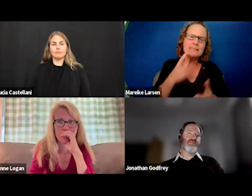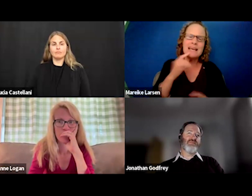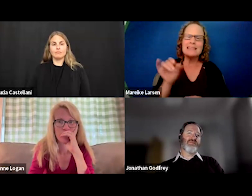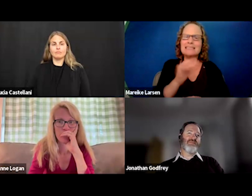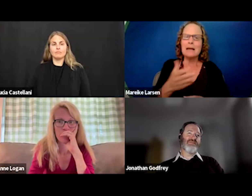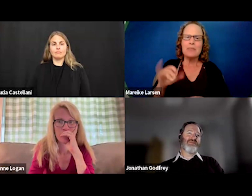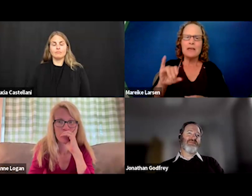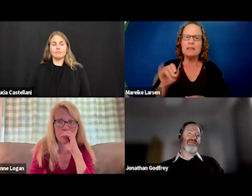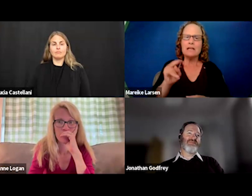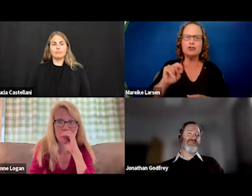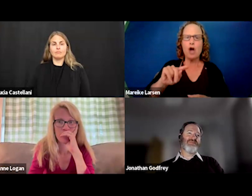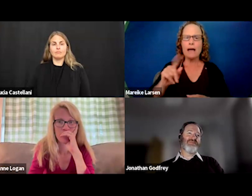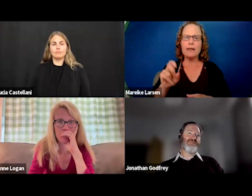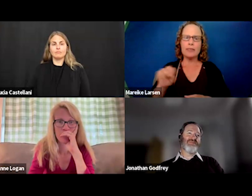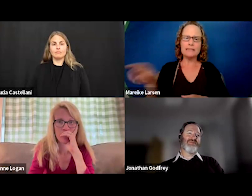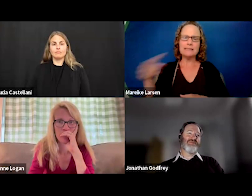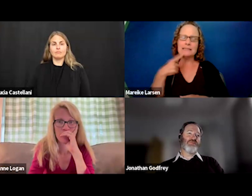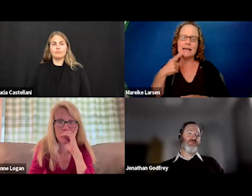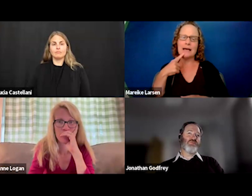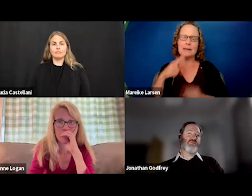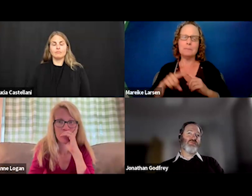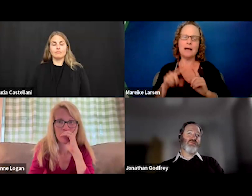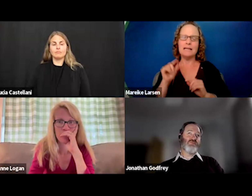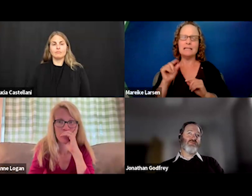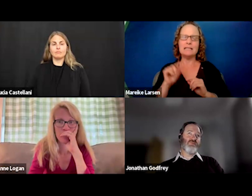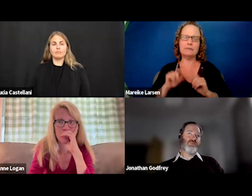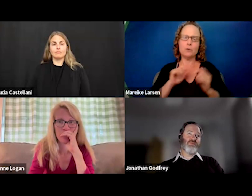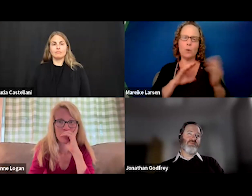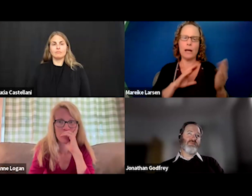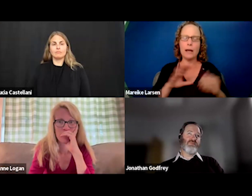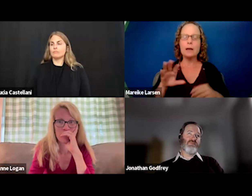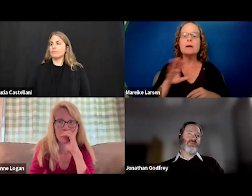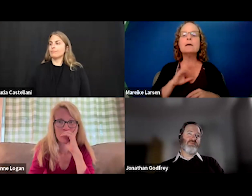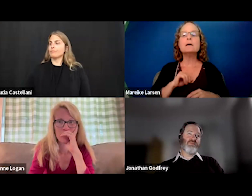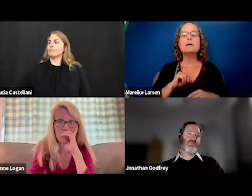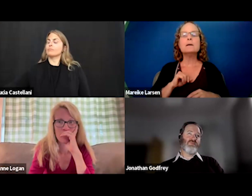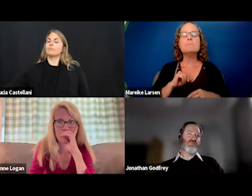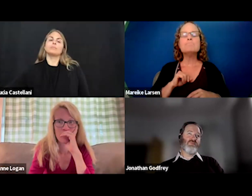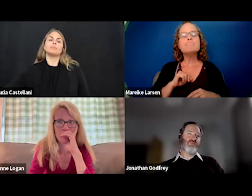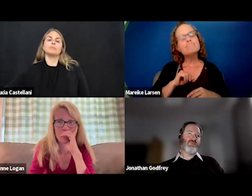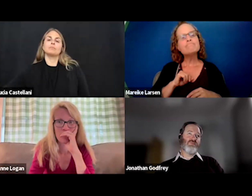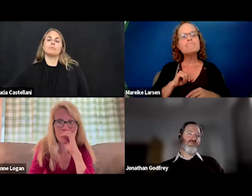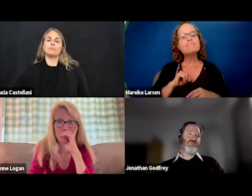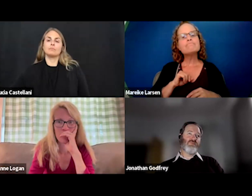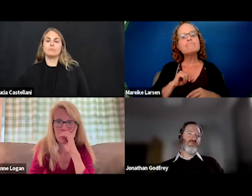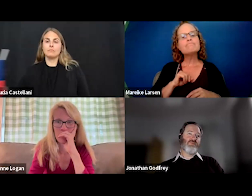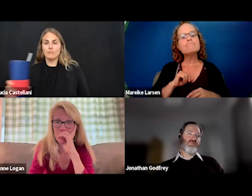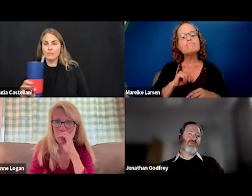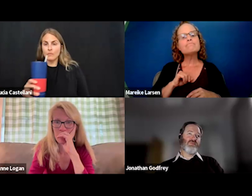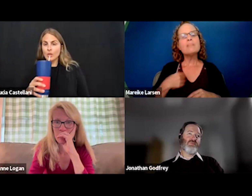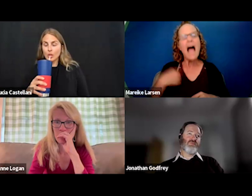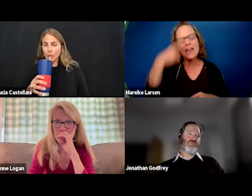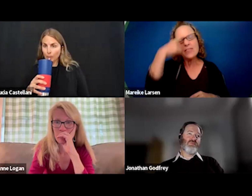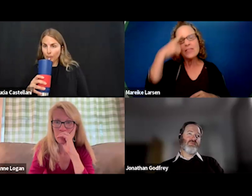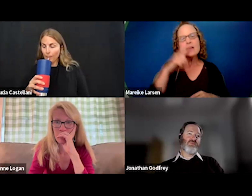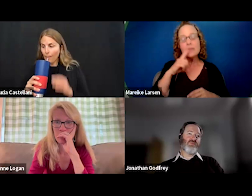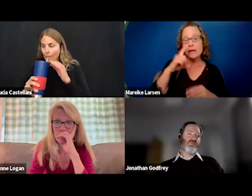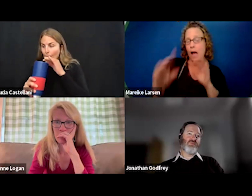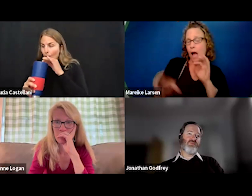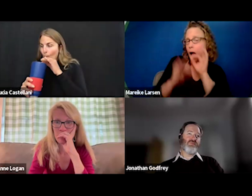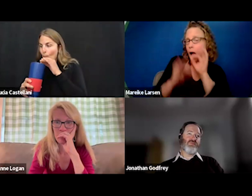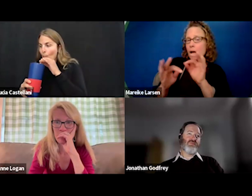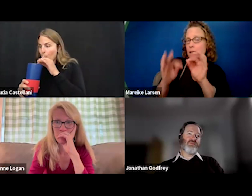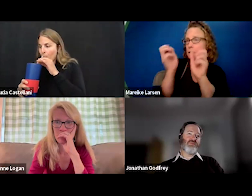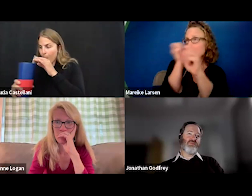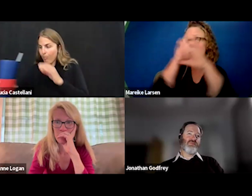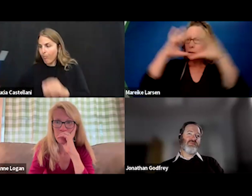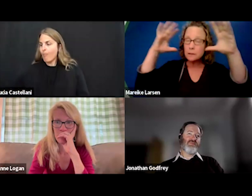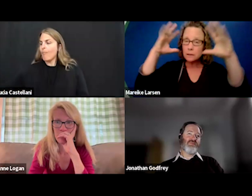in a slightly different way in that I think the ideal is that